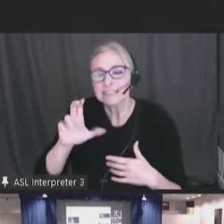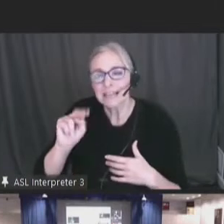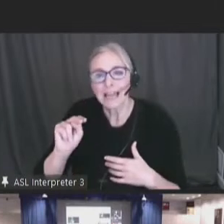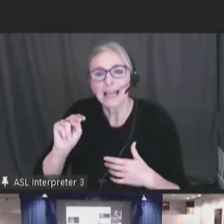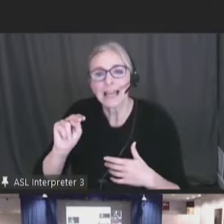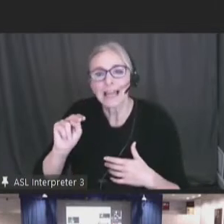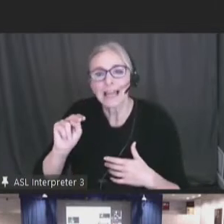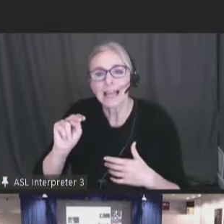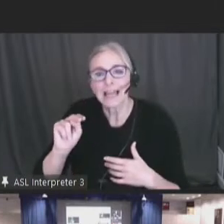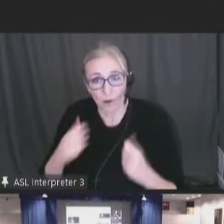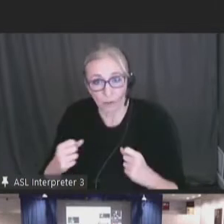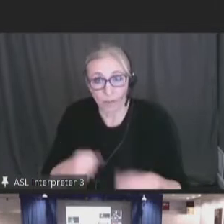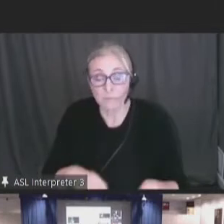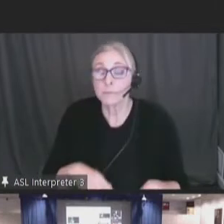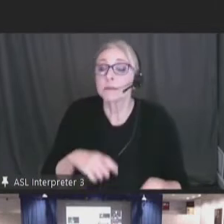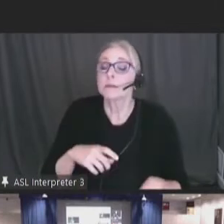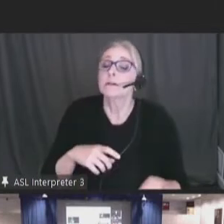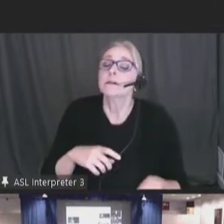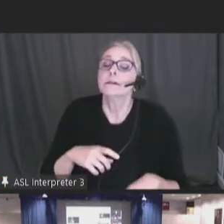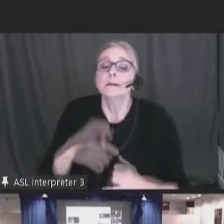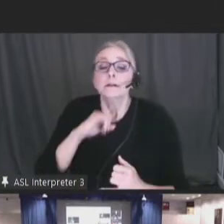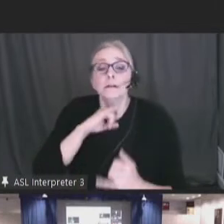Finally, I just want to say some of our best initiatives